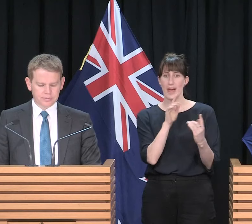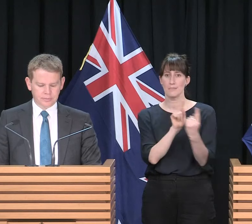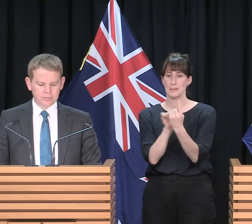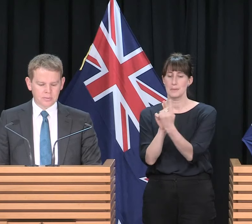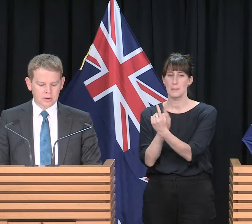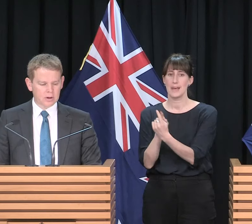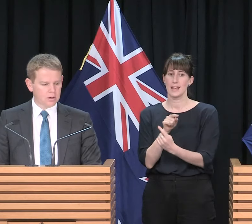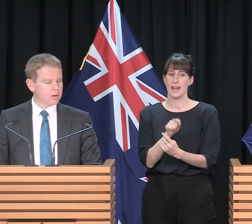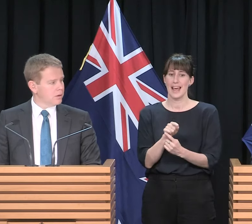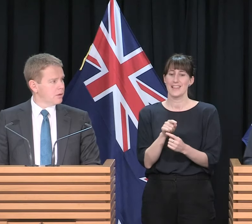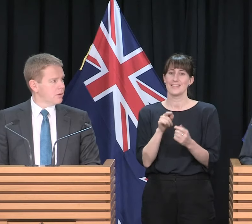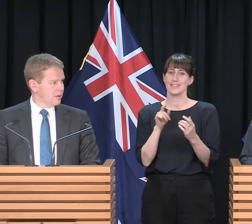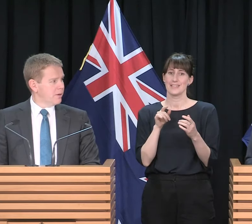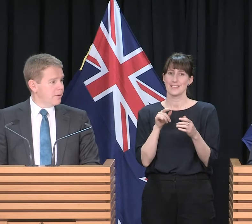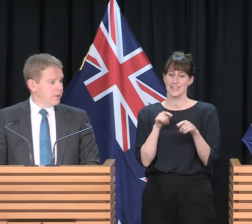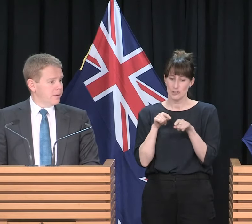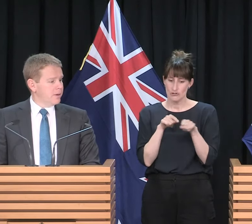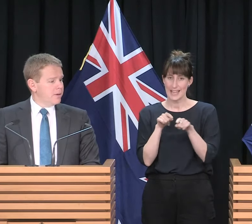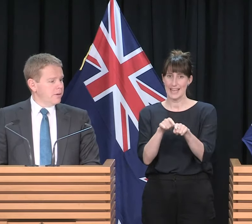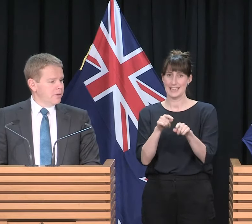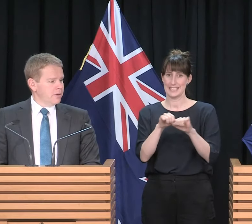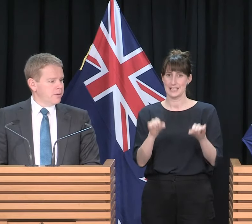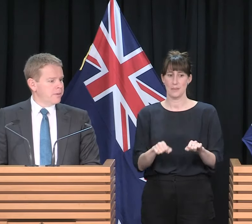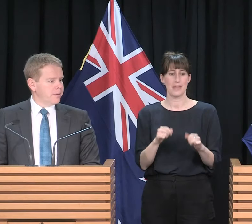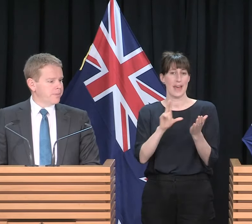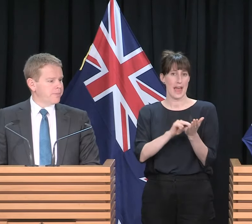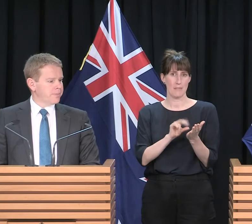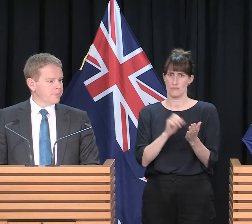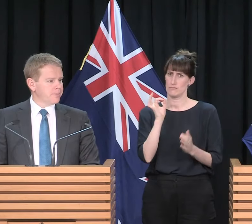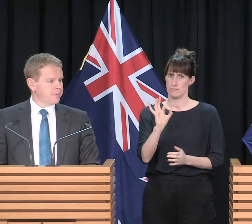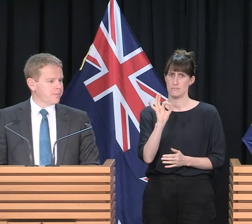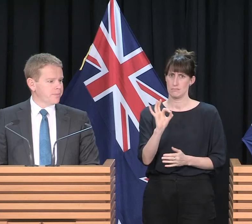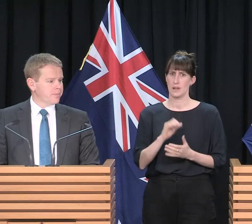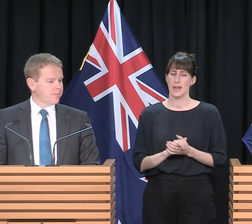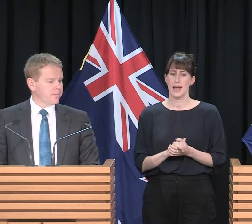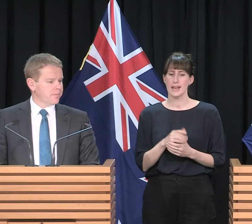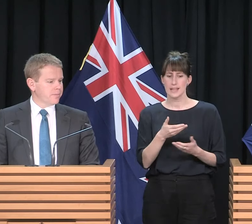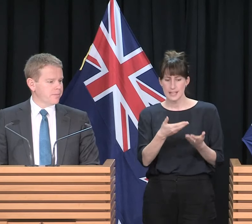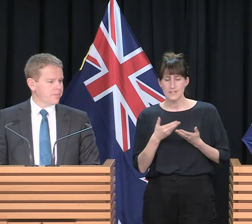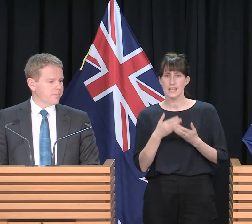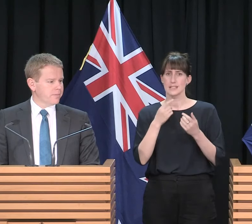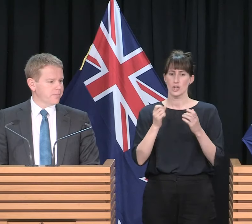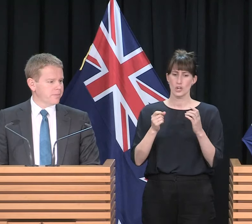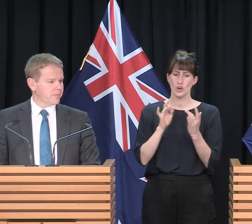location data or track users. It simply blindly records the length and distance of the